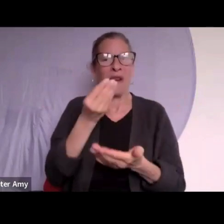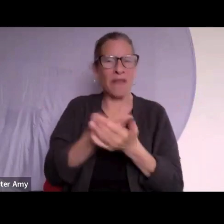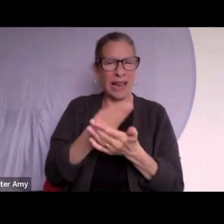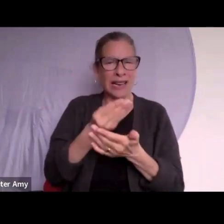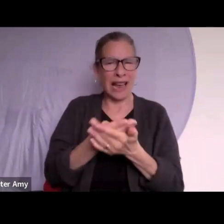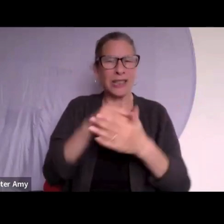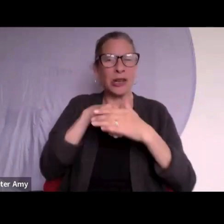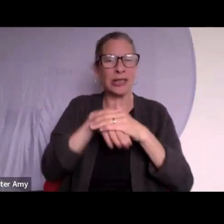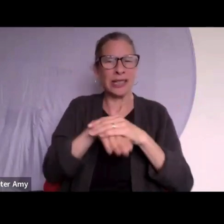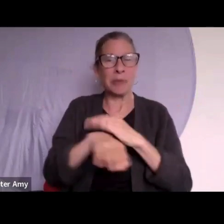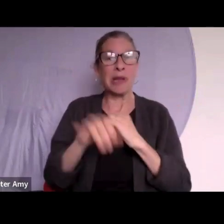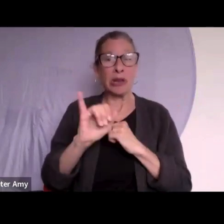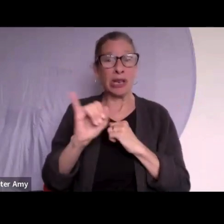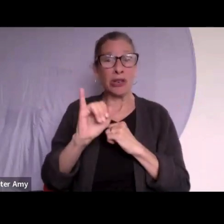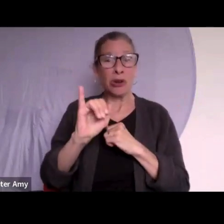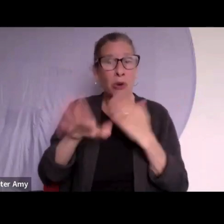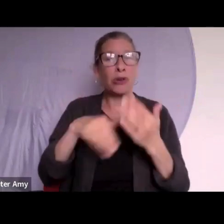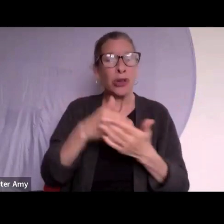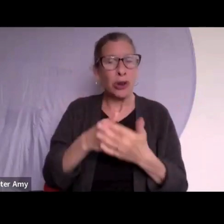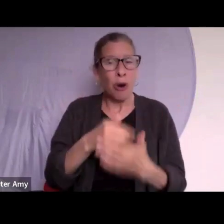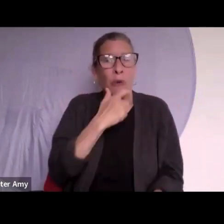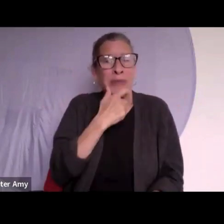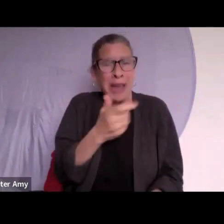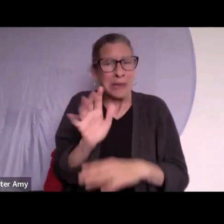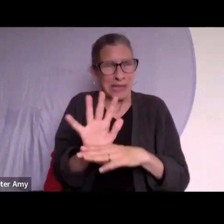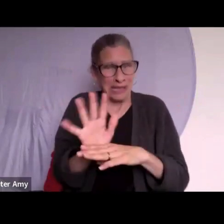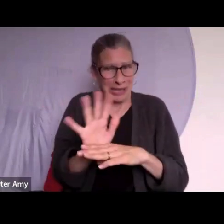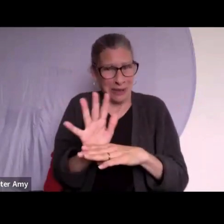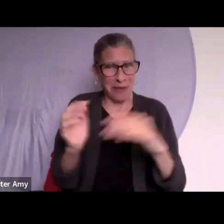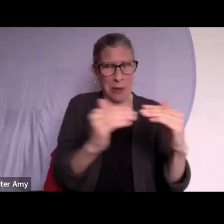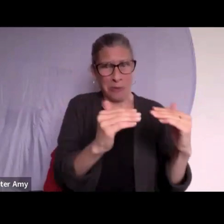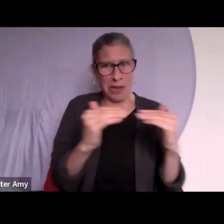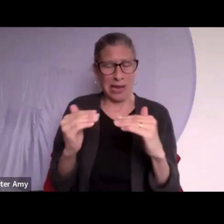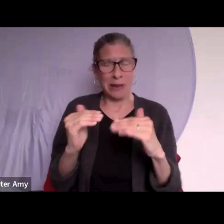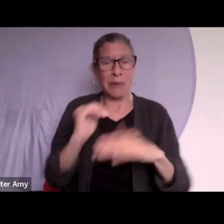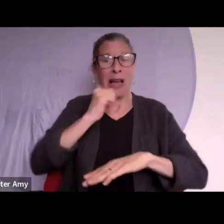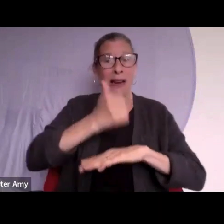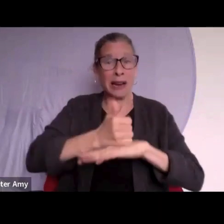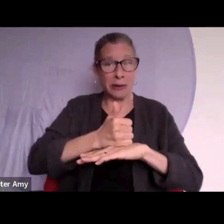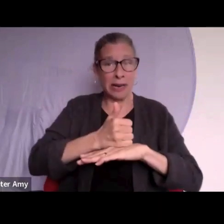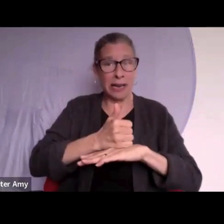these films. And there, I also created a student50 code for